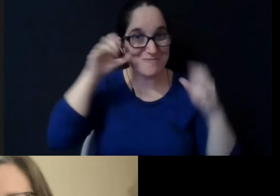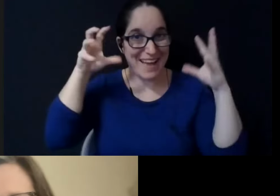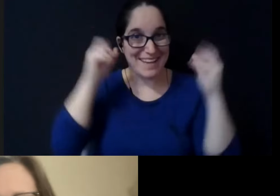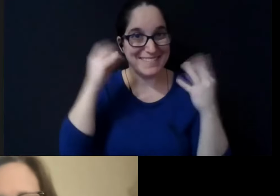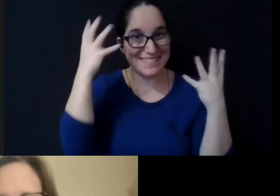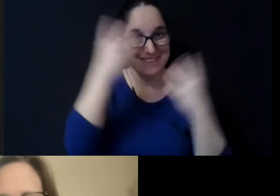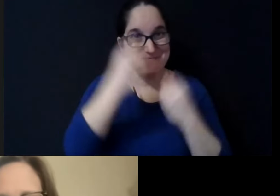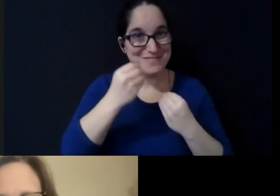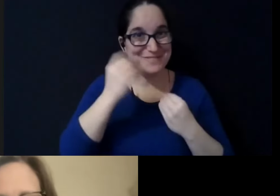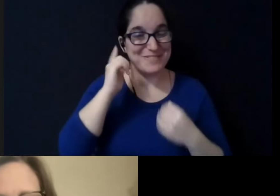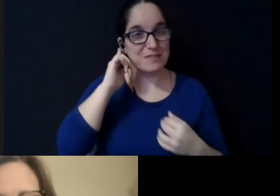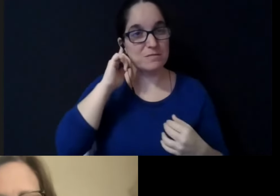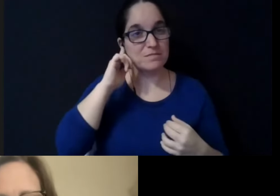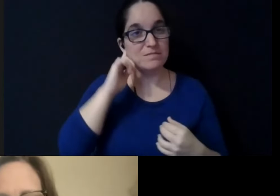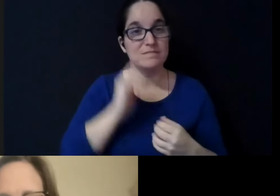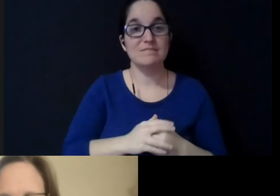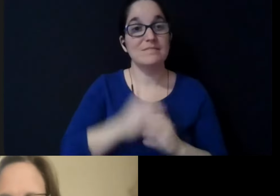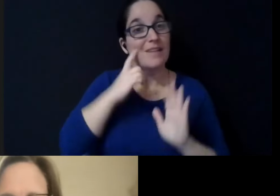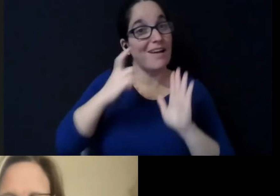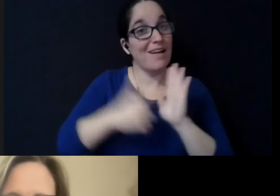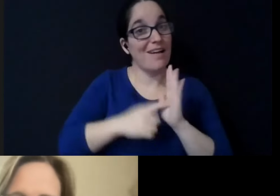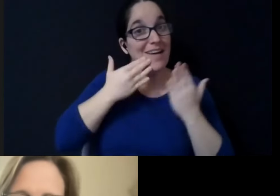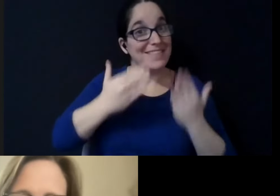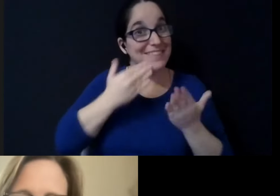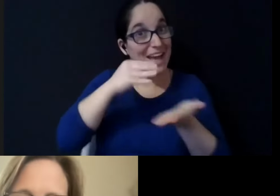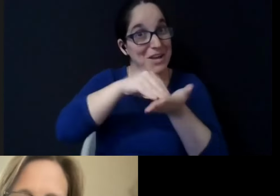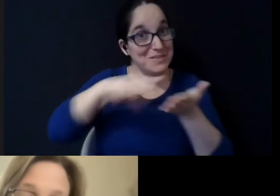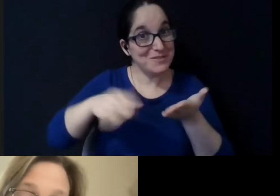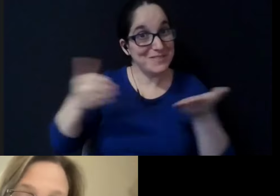want to acknowledge and thank some of my students who are here today and I think we're going to hear